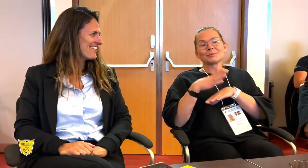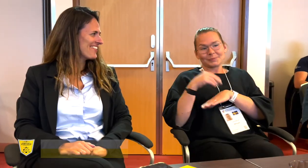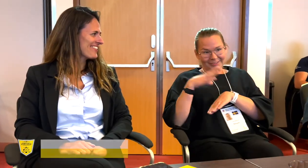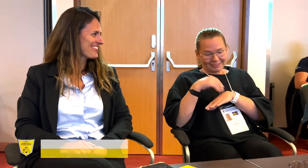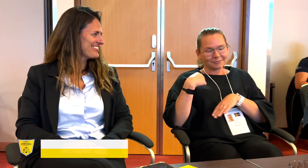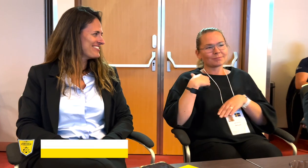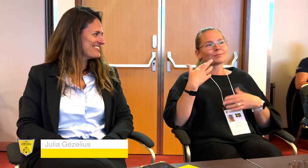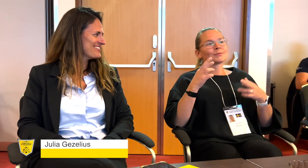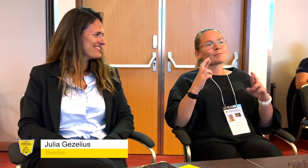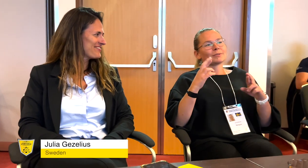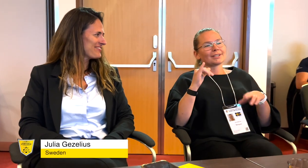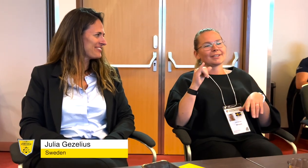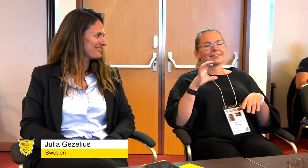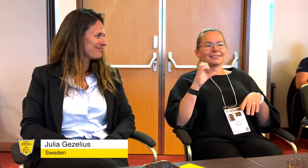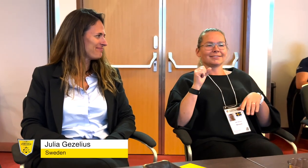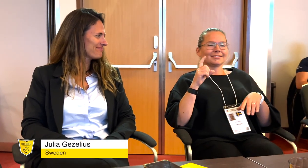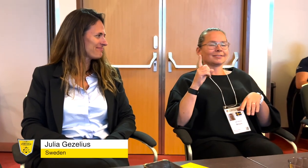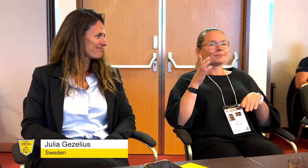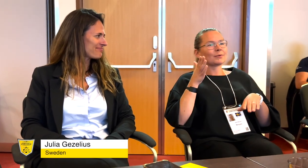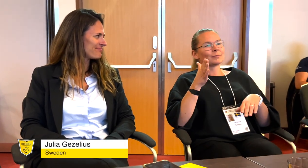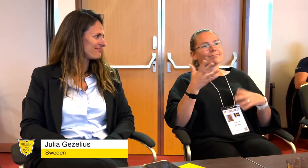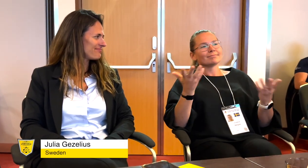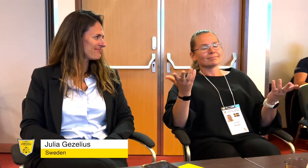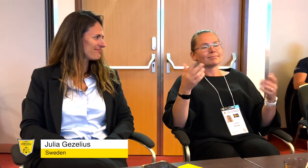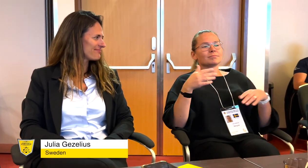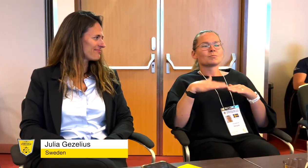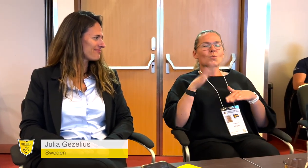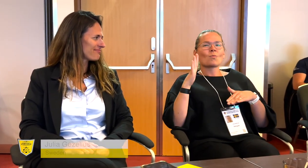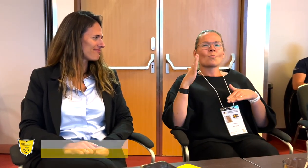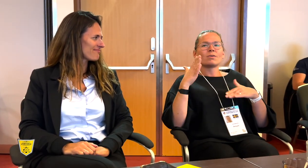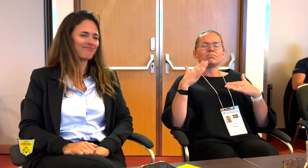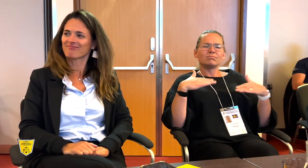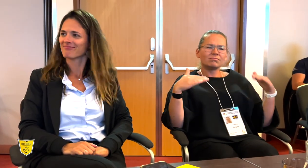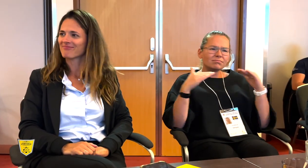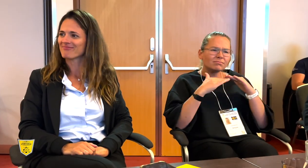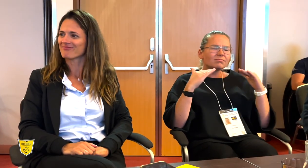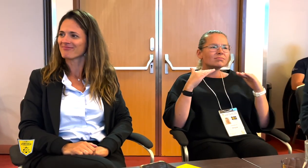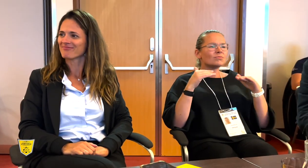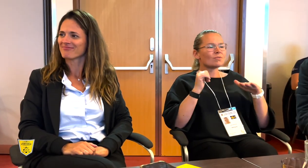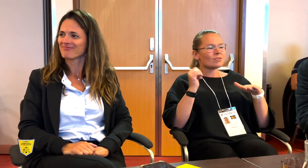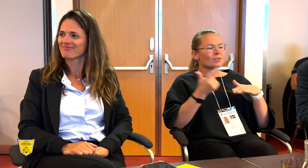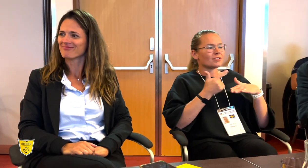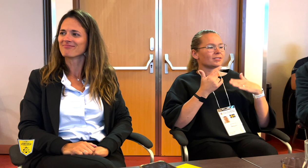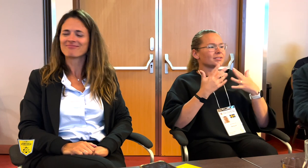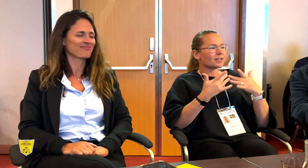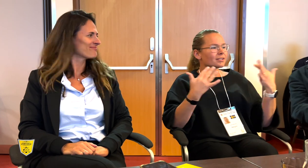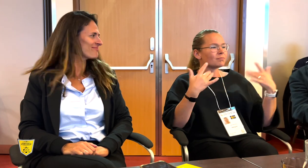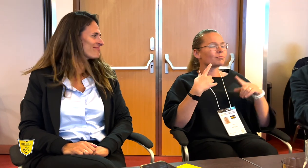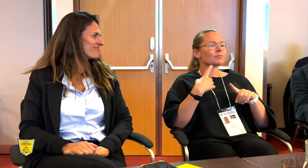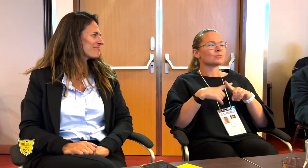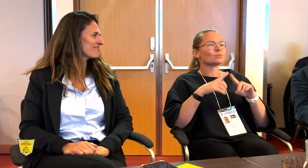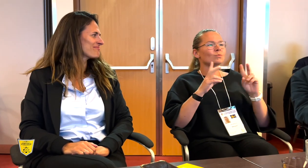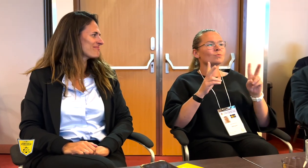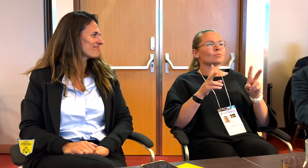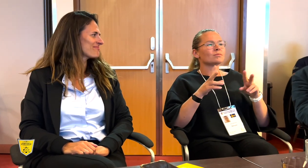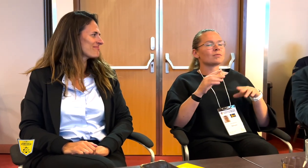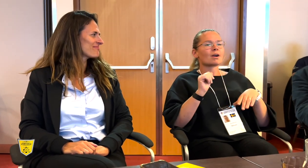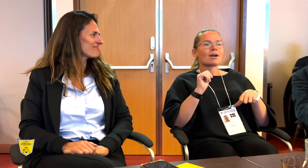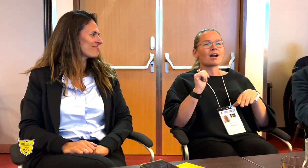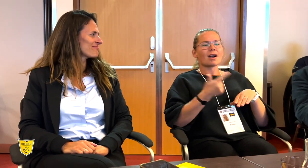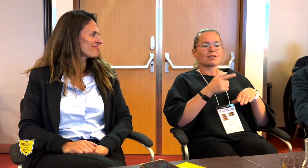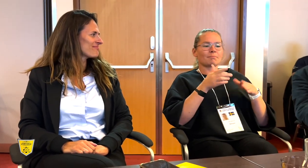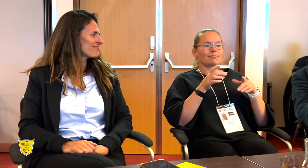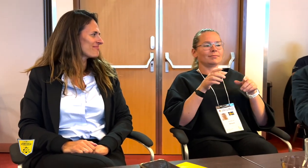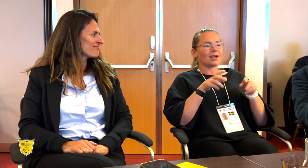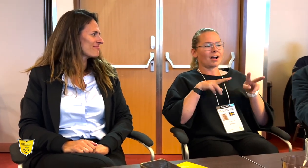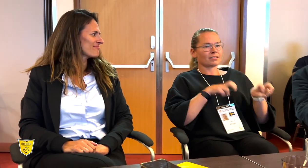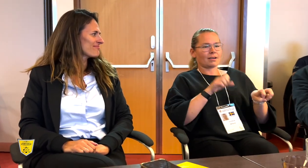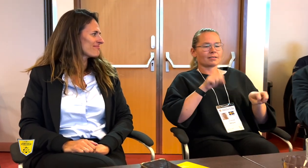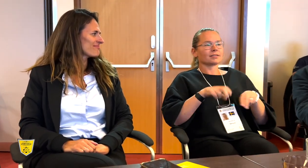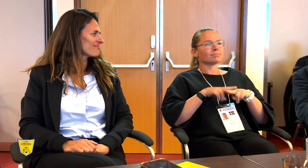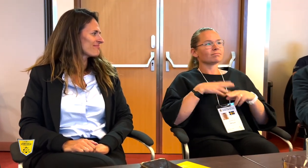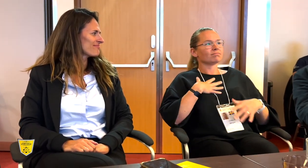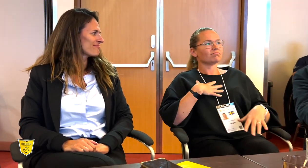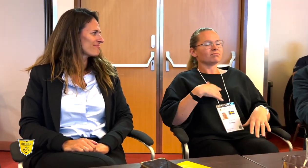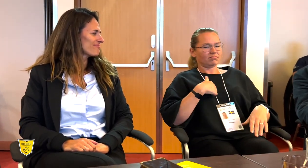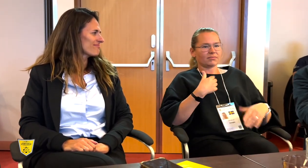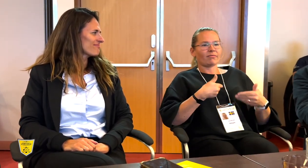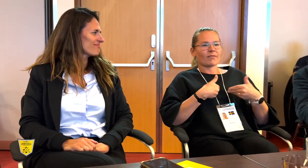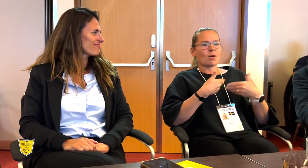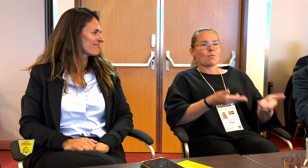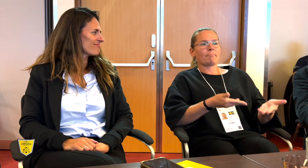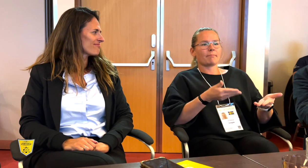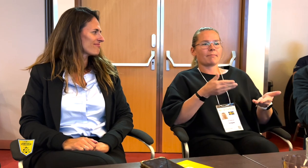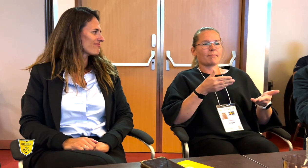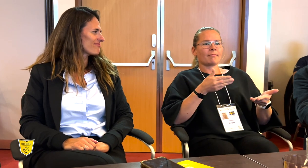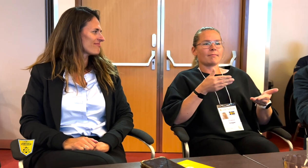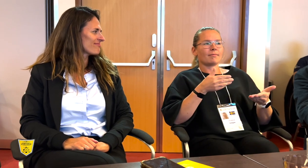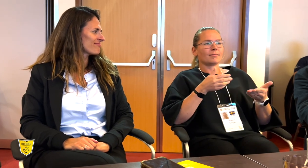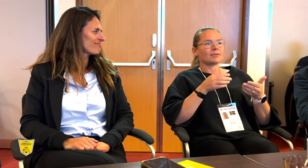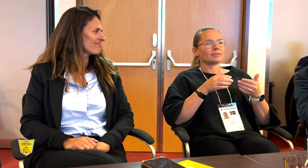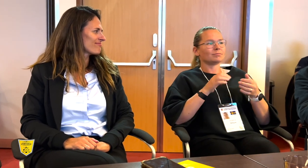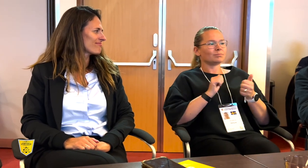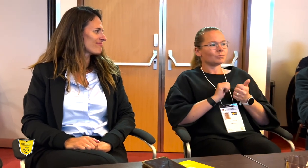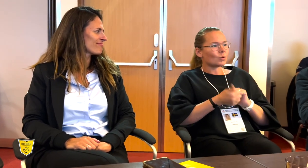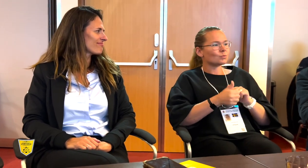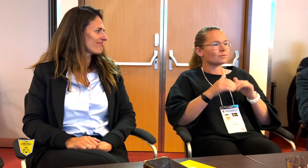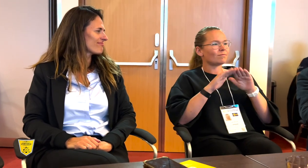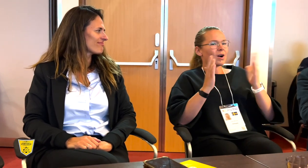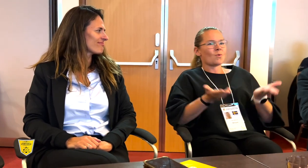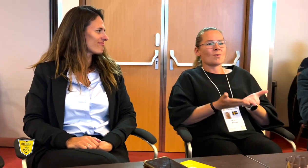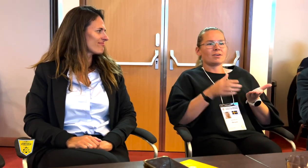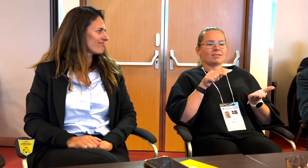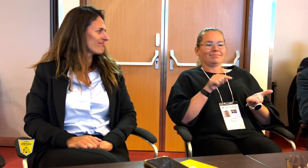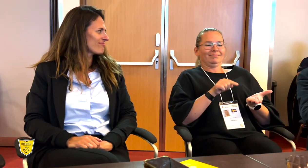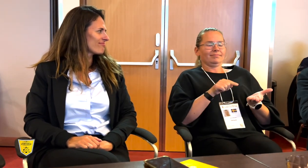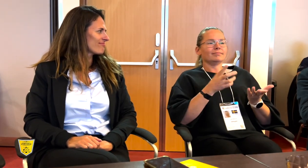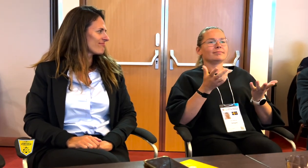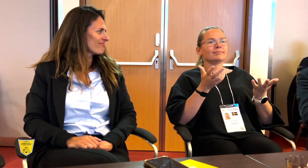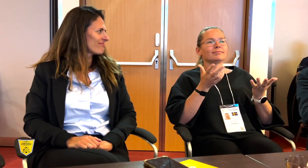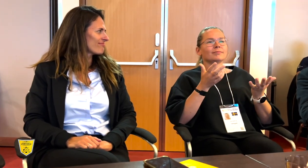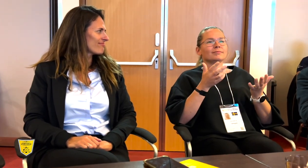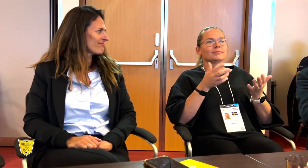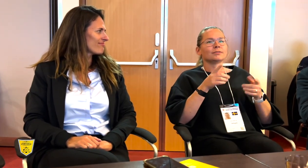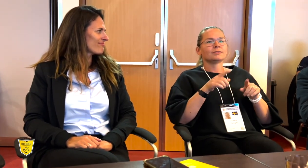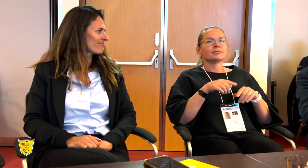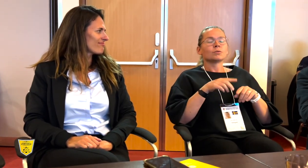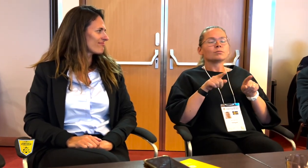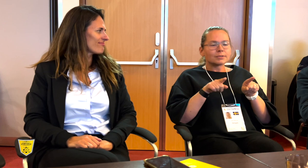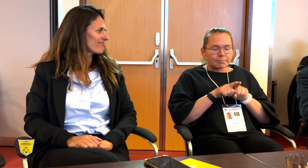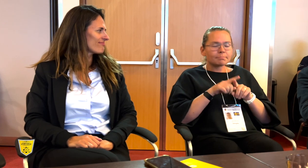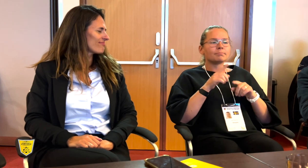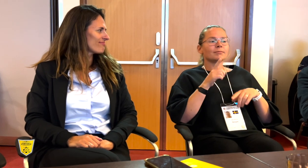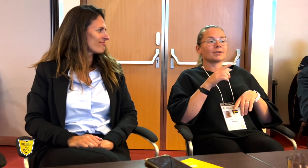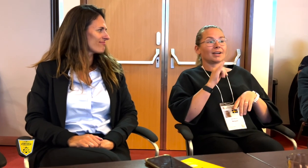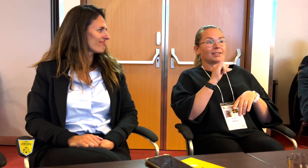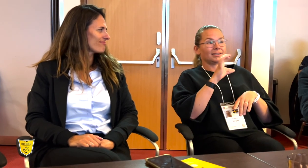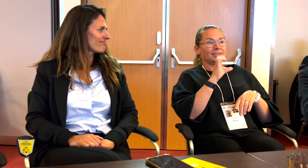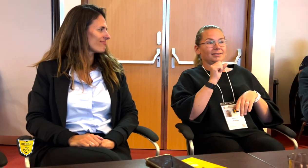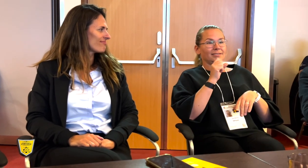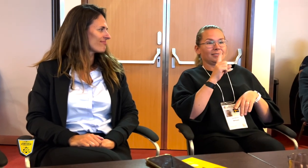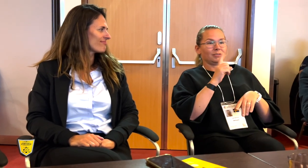I am from Sweden. For the future of ICSD, I want to see fair gender